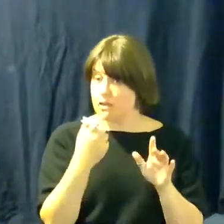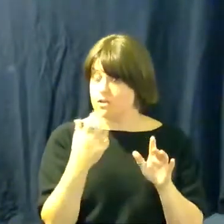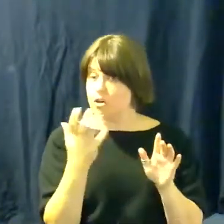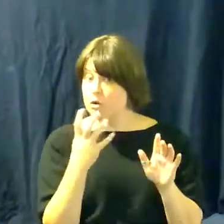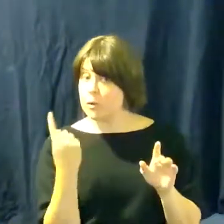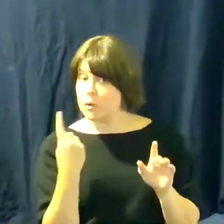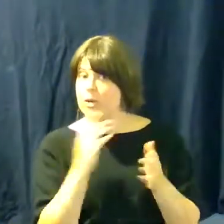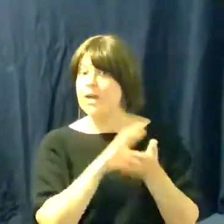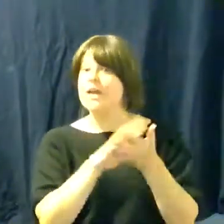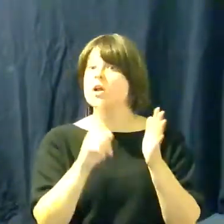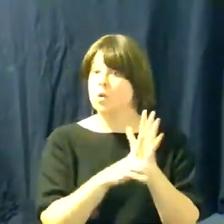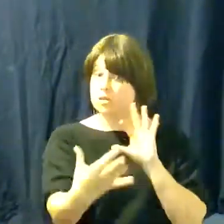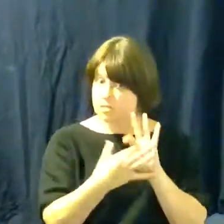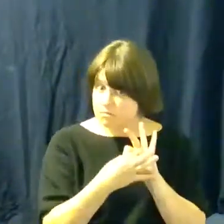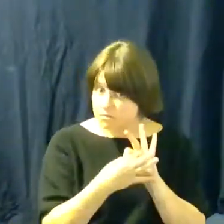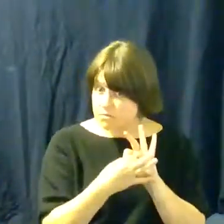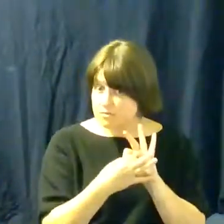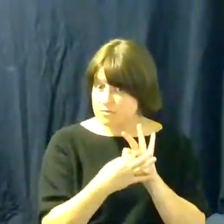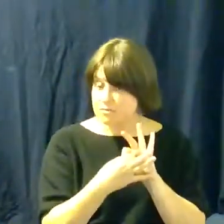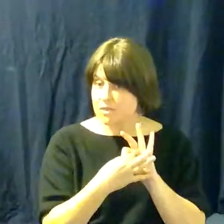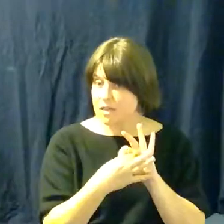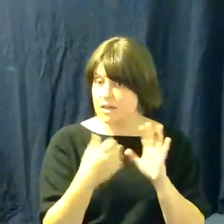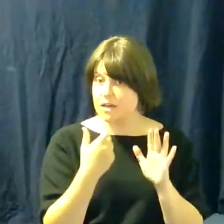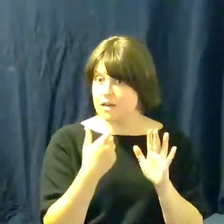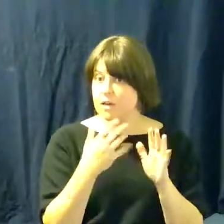can.